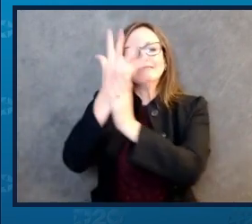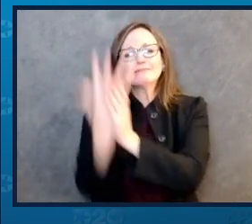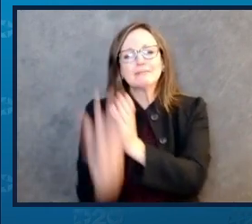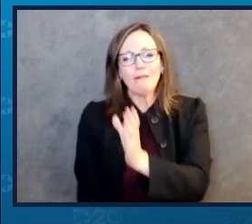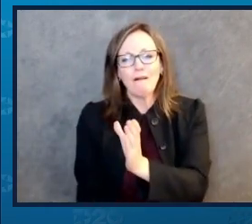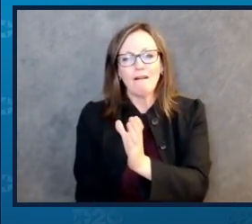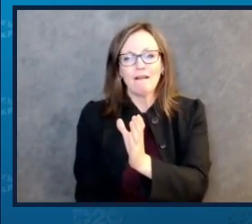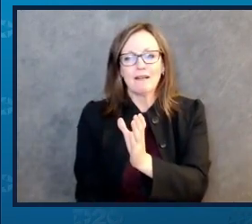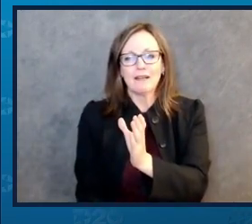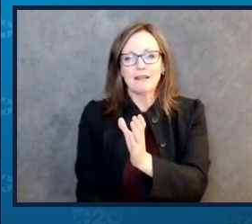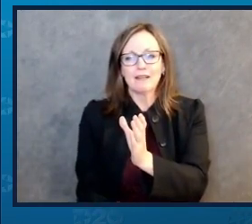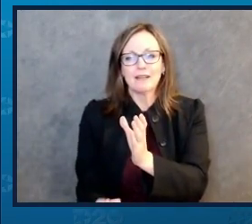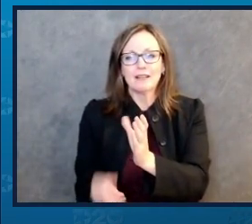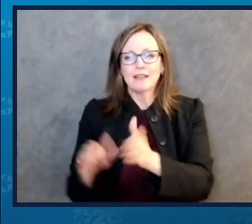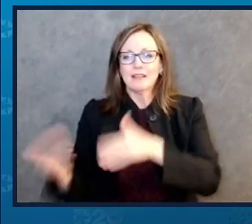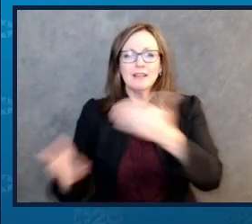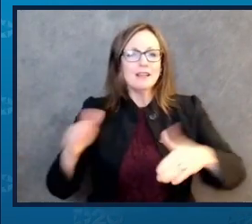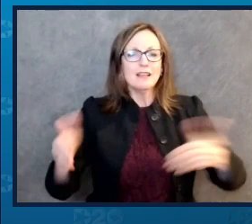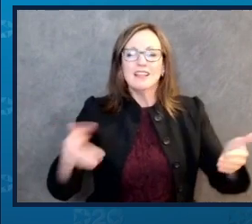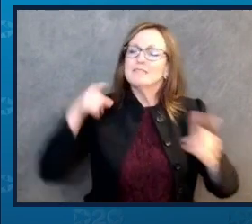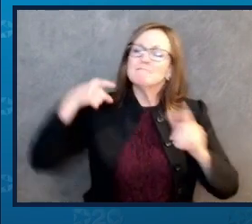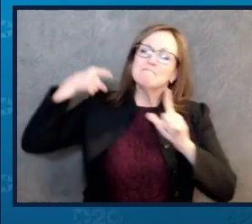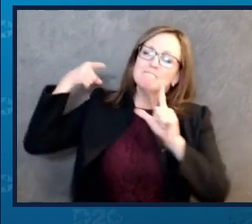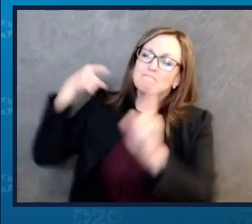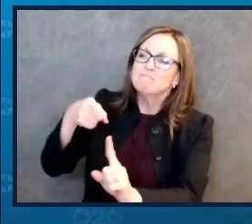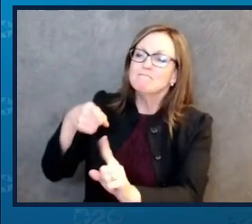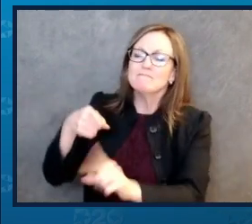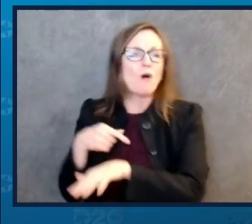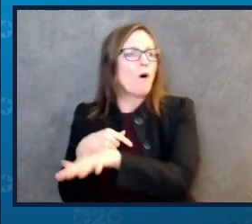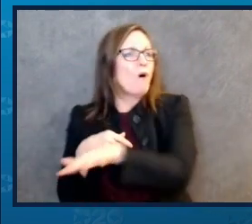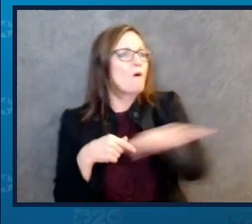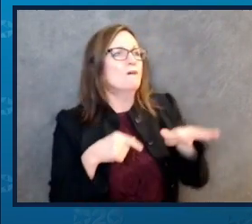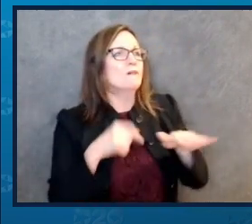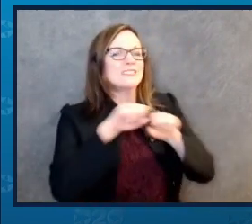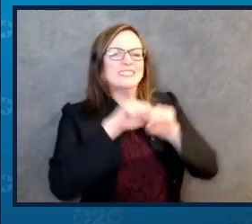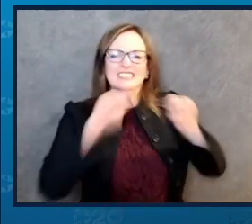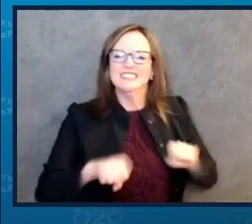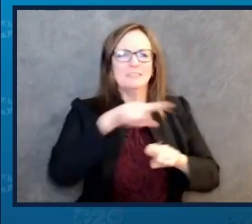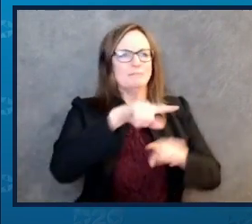OF INEQUITIANCE EDUCATION AND TECHNOLOGY, HEALTH CARE, AND